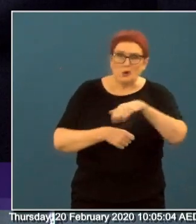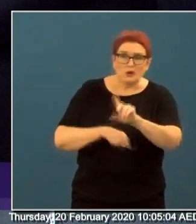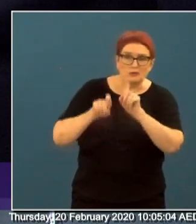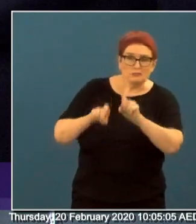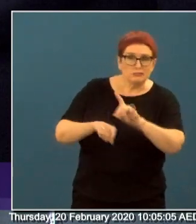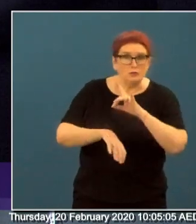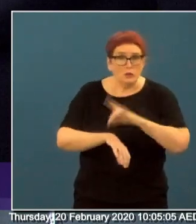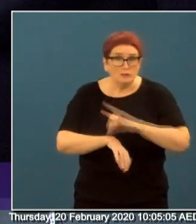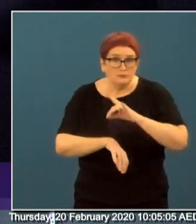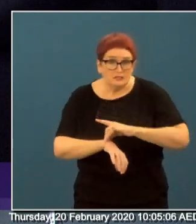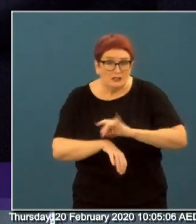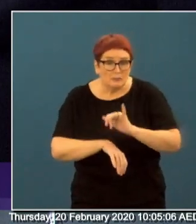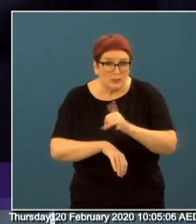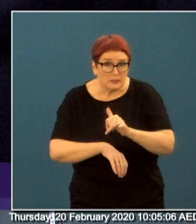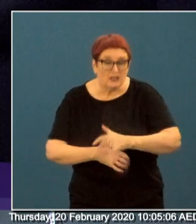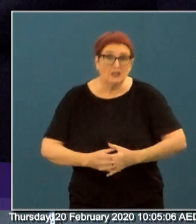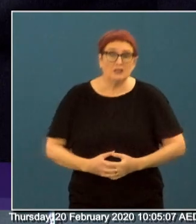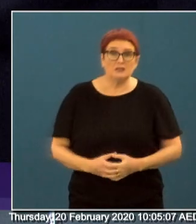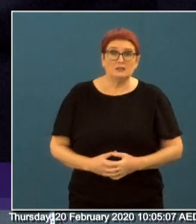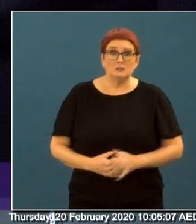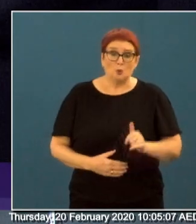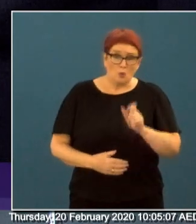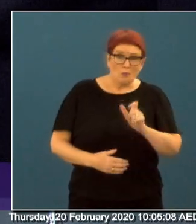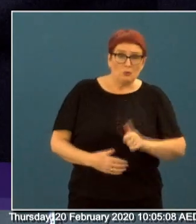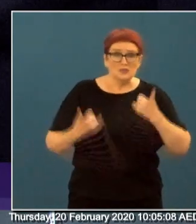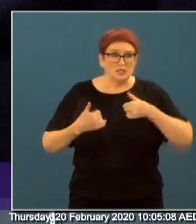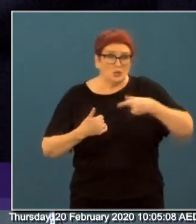it may be that they are sent to a district hospital,